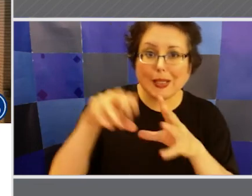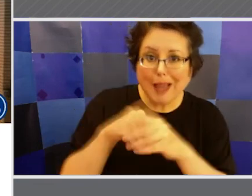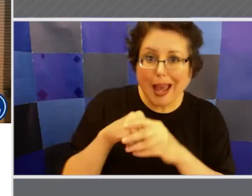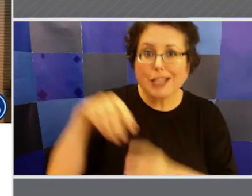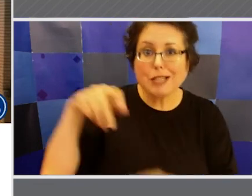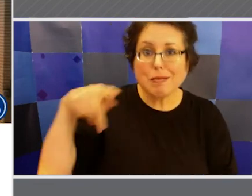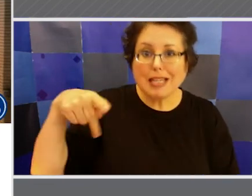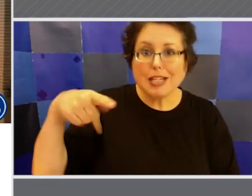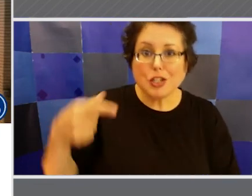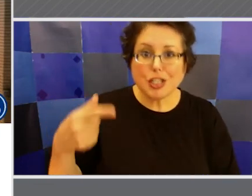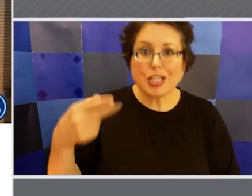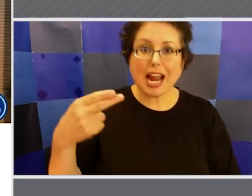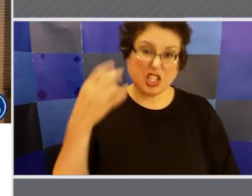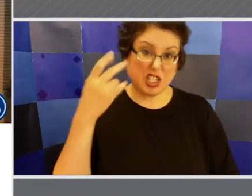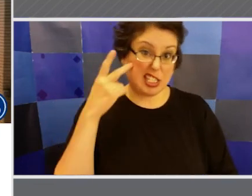the city. So, this part.